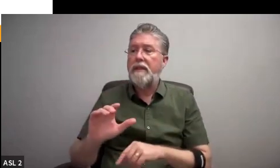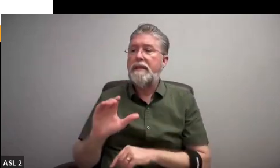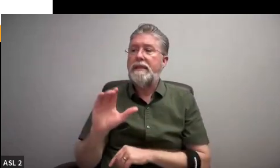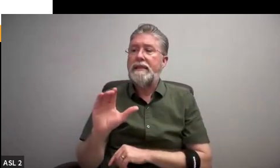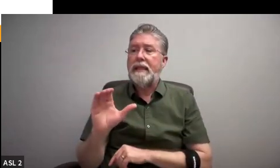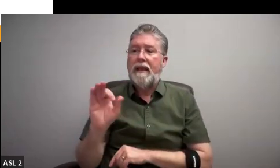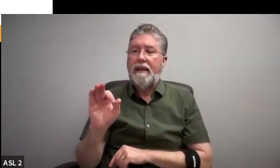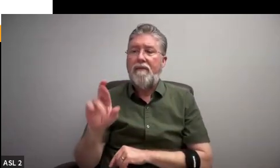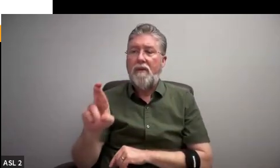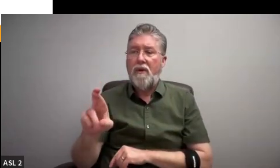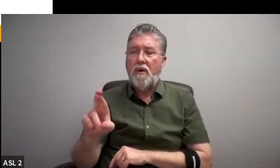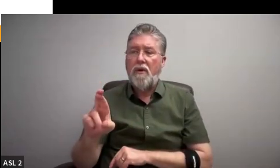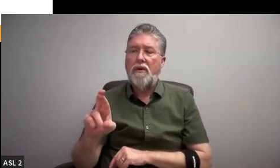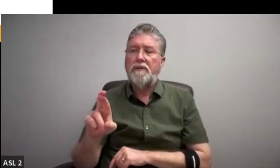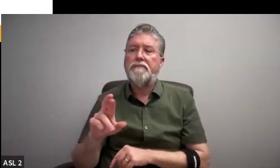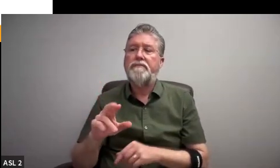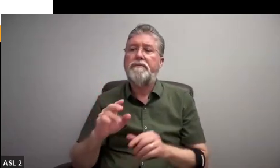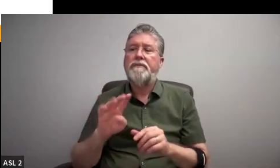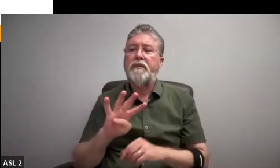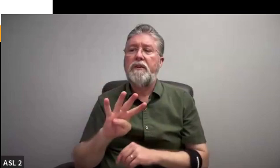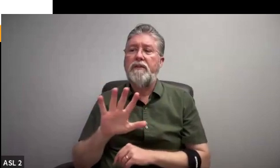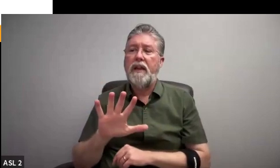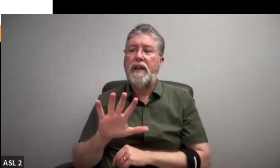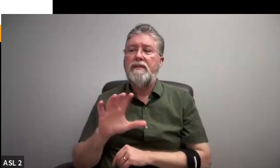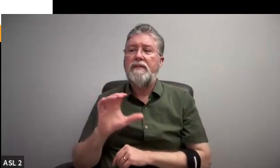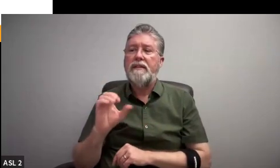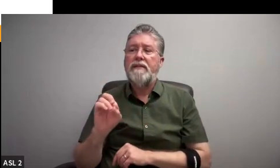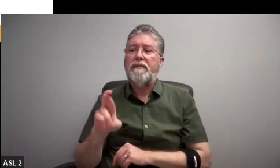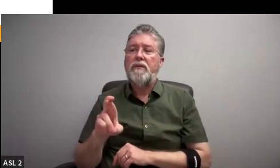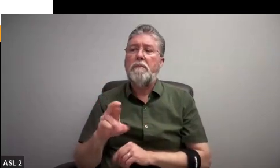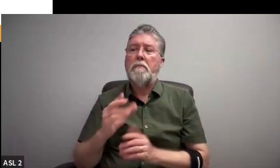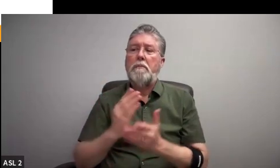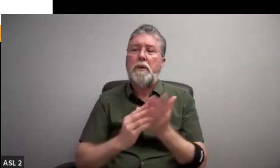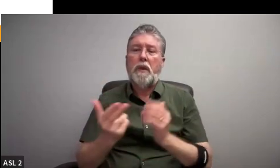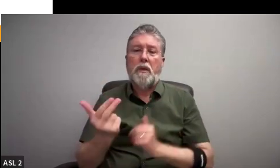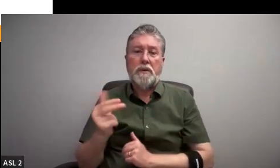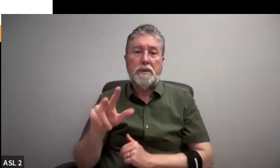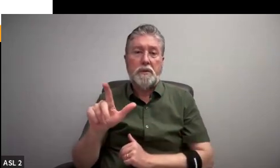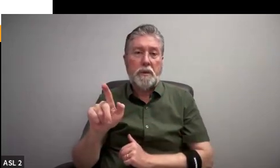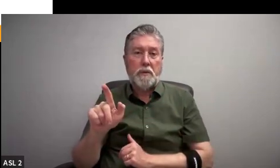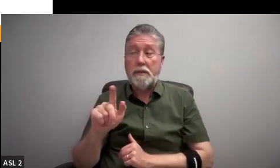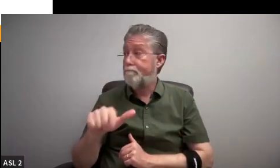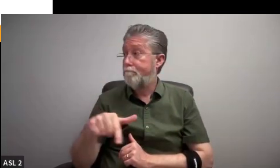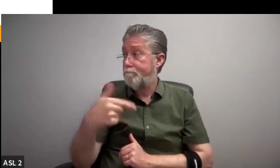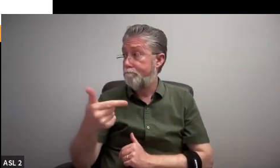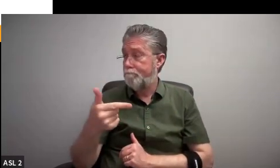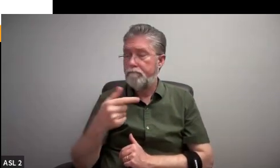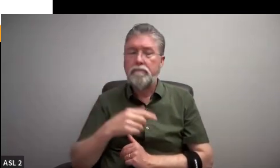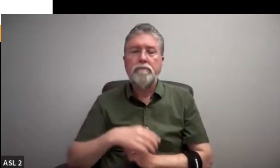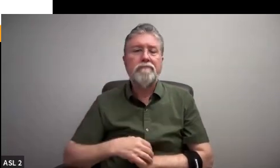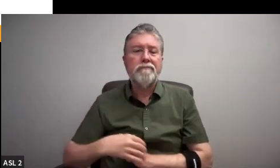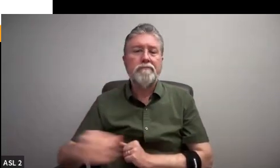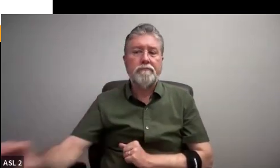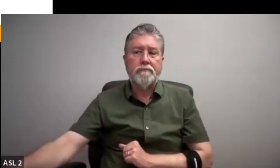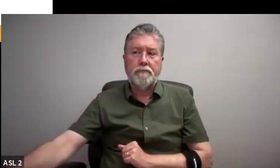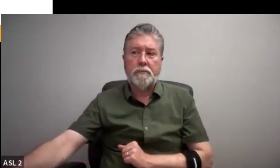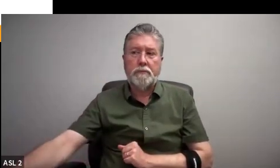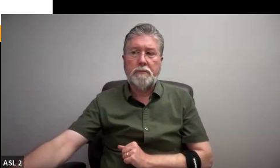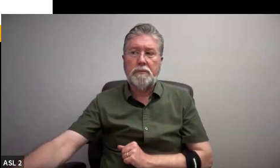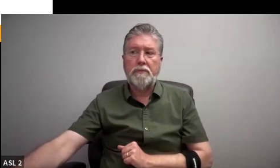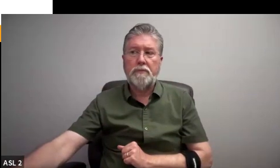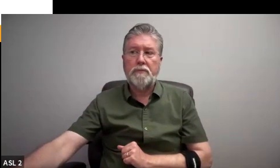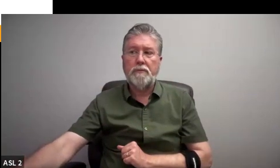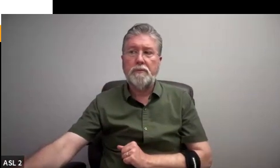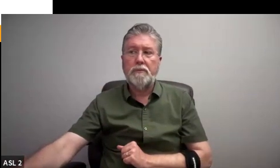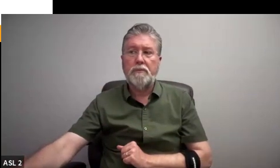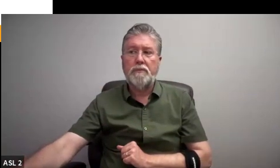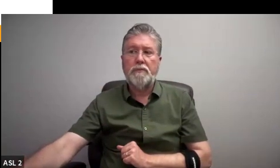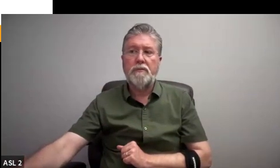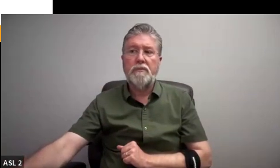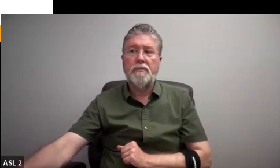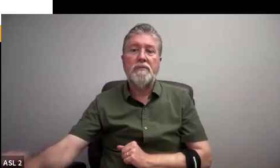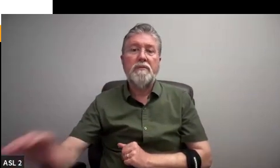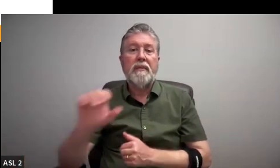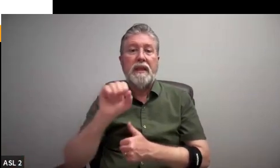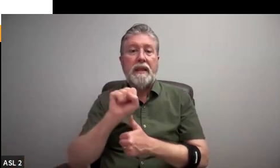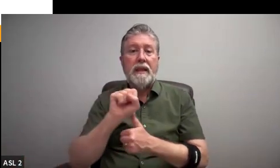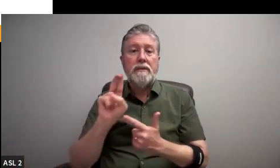Regulations 45 CFR part 1321. Next slide please. SUAs are an integral part of aging network and are